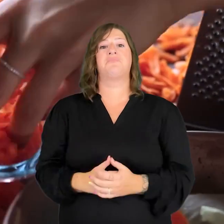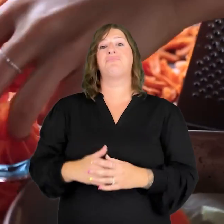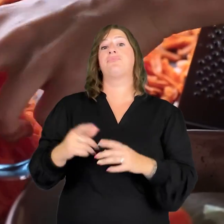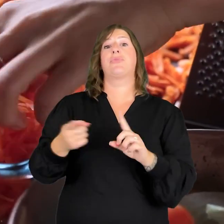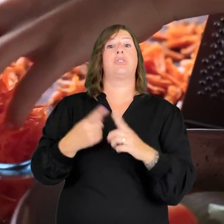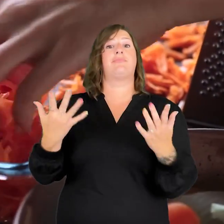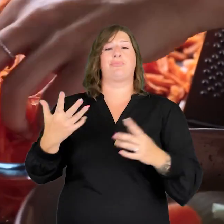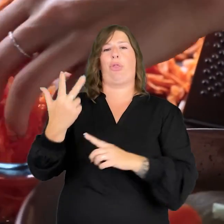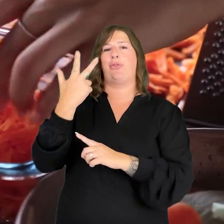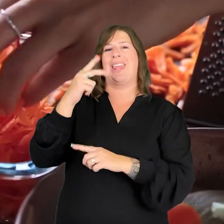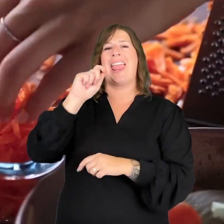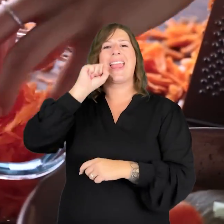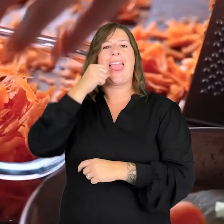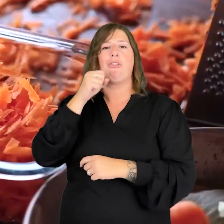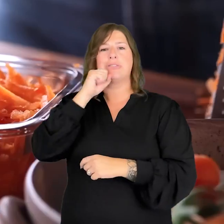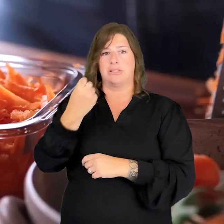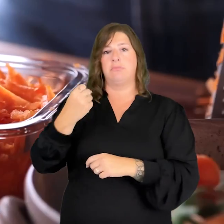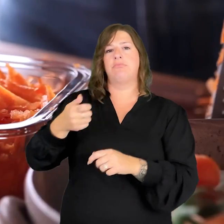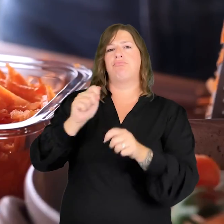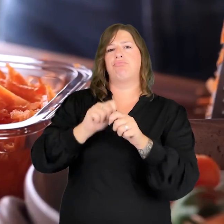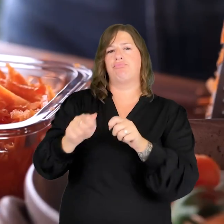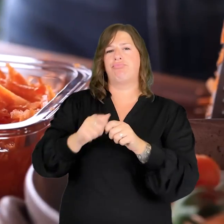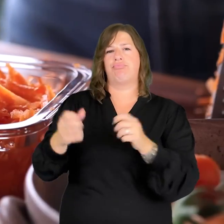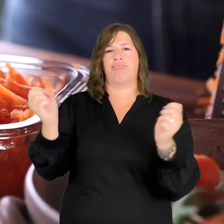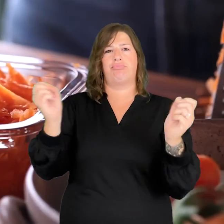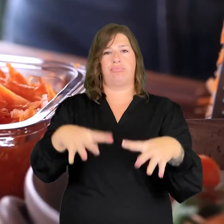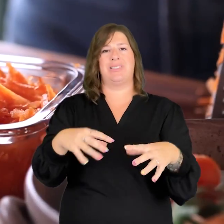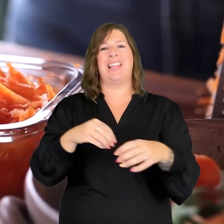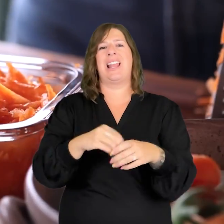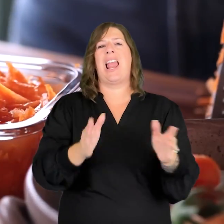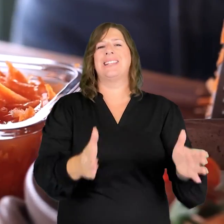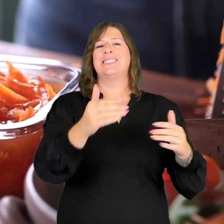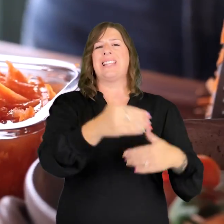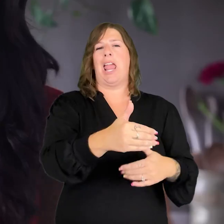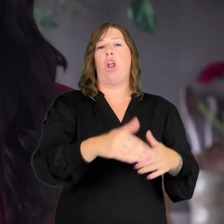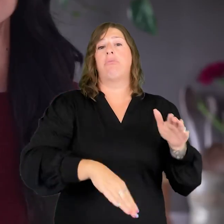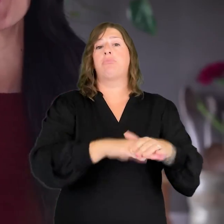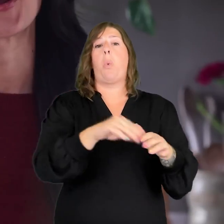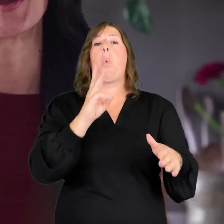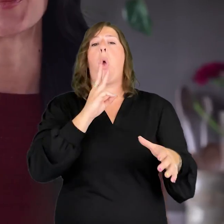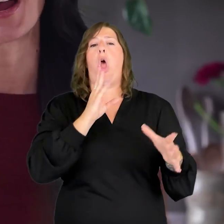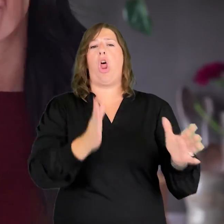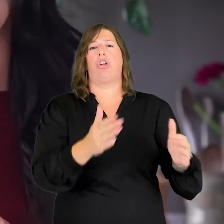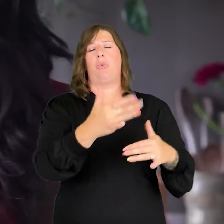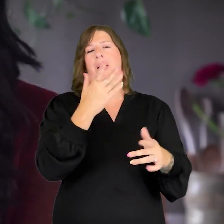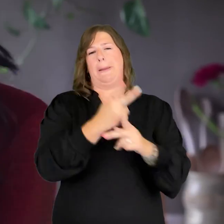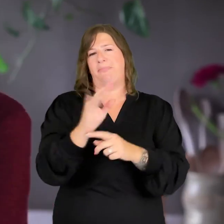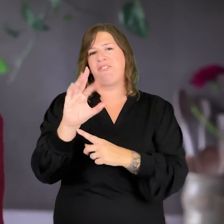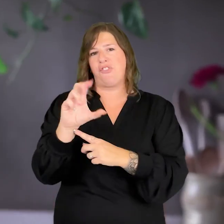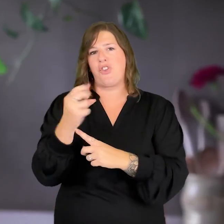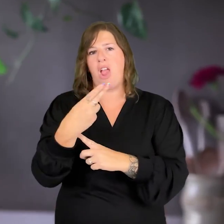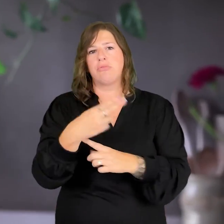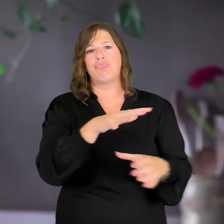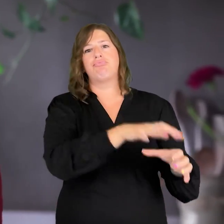And then just add them to a container and cover them in plenty of water. Adding the water keeps the carrots from going brown. And we are going to store this in the fridge. But you do